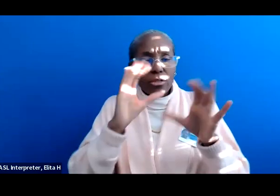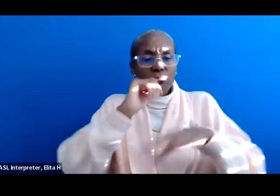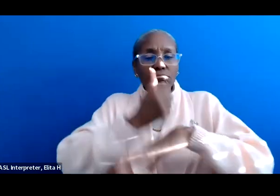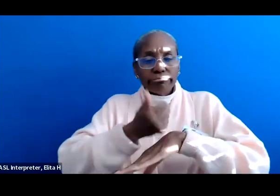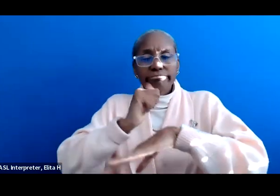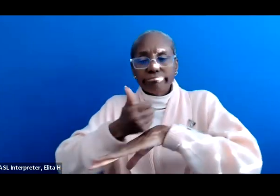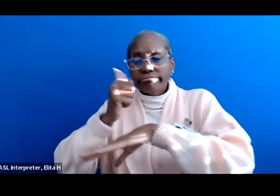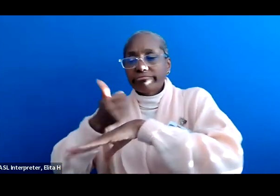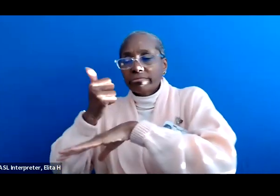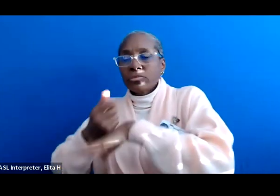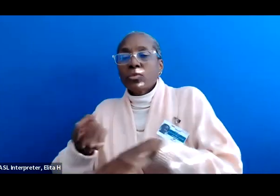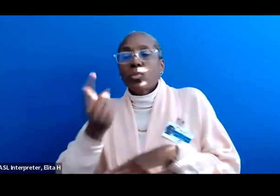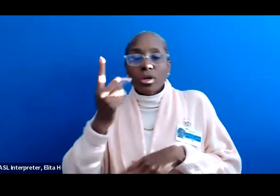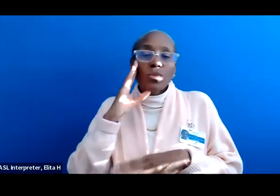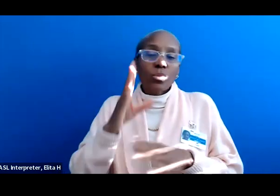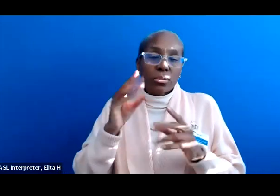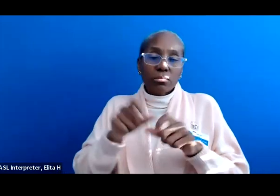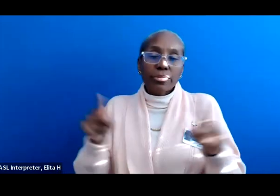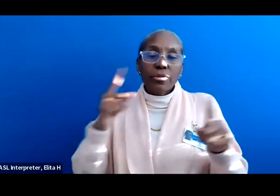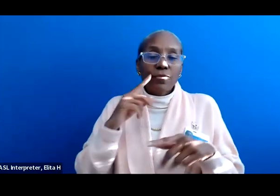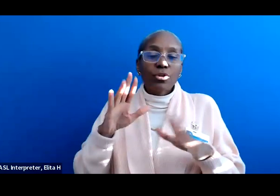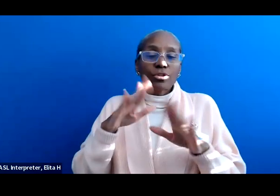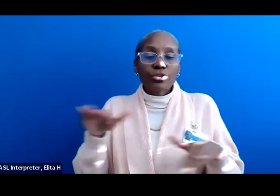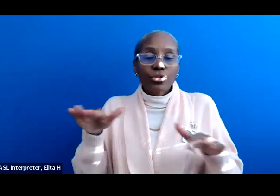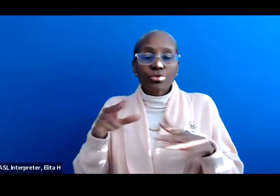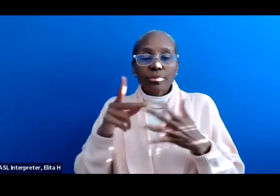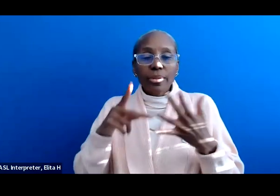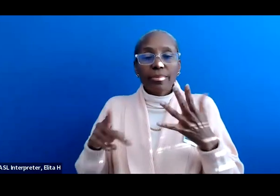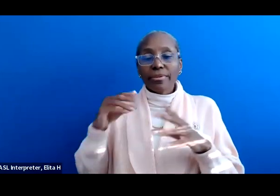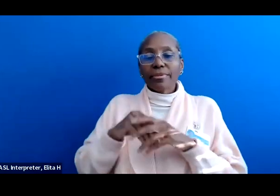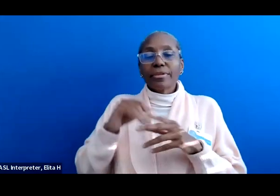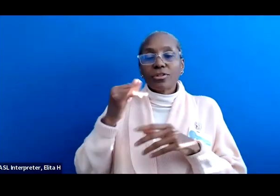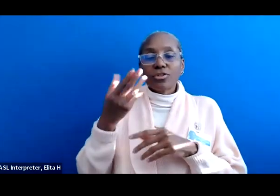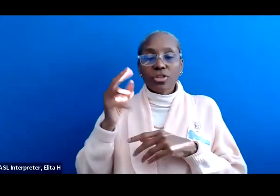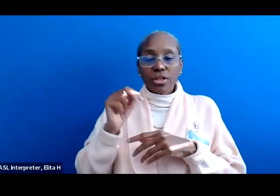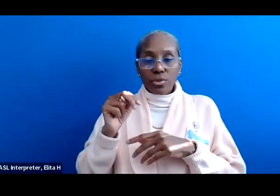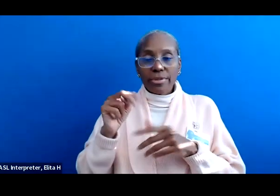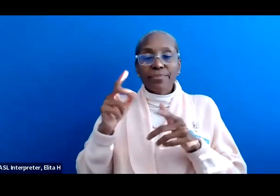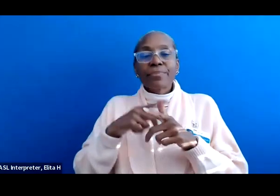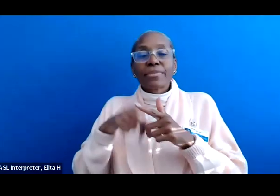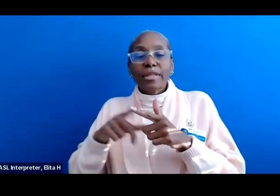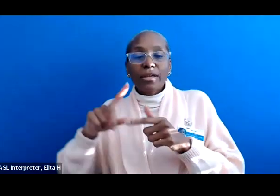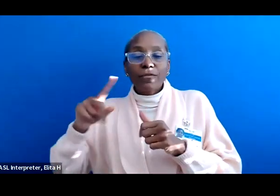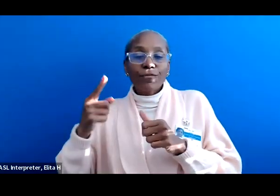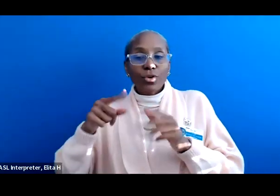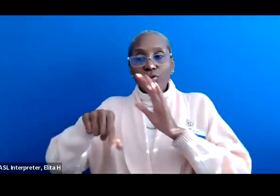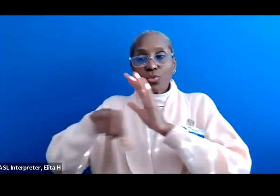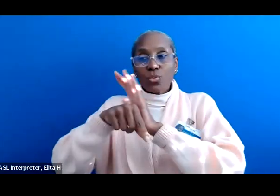There's one that's going to come out for the pediatric population in January. Then in the first quarter, they're coming out with some adult